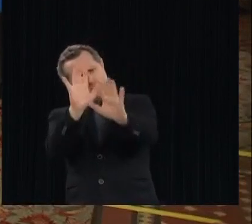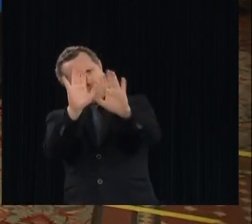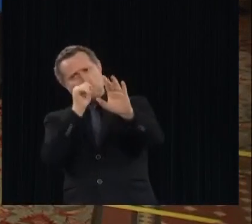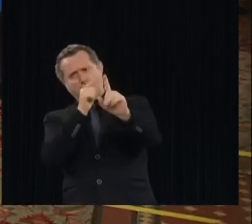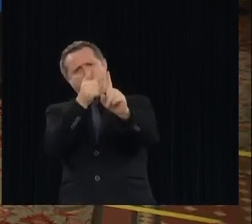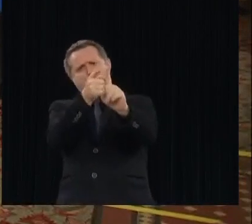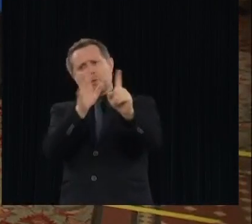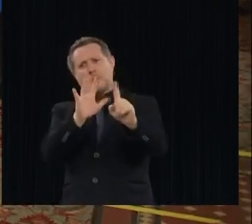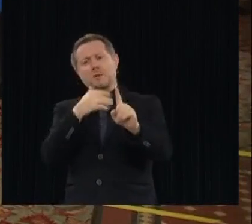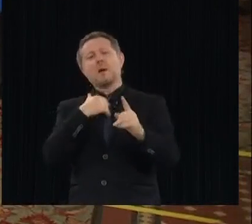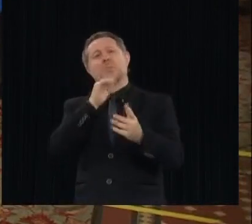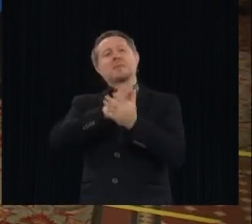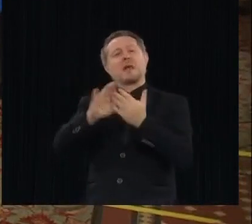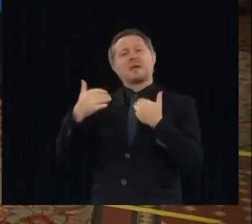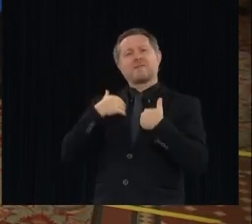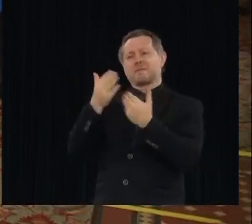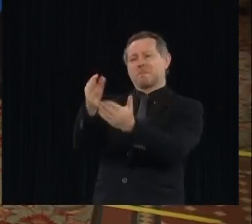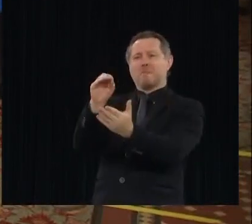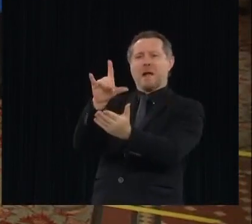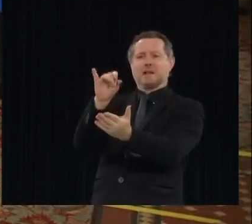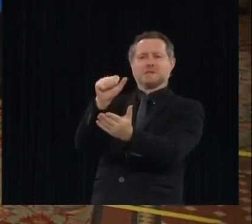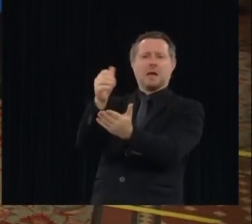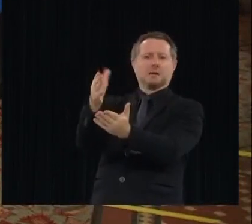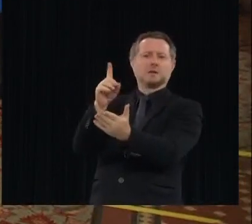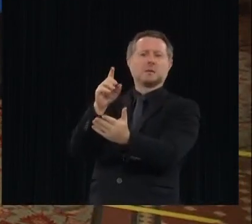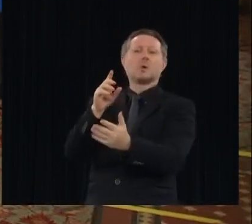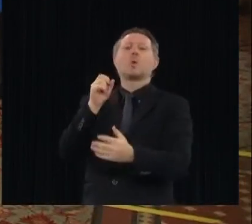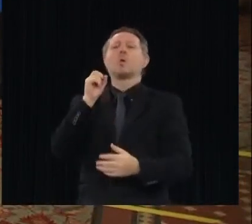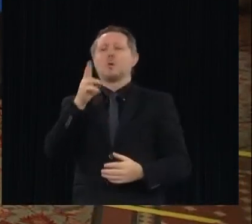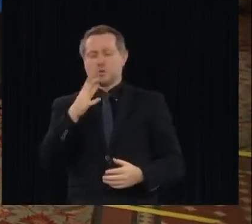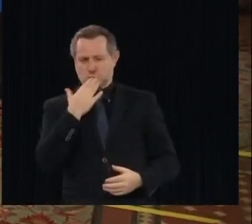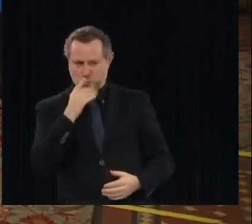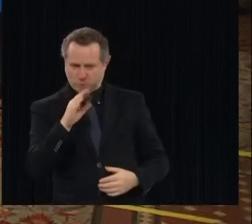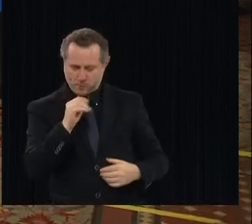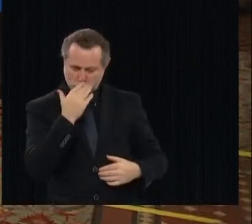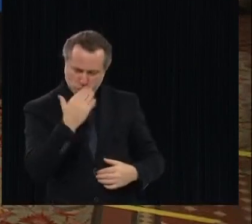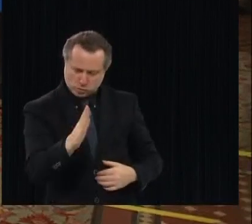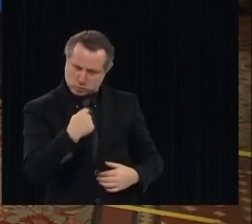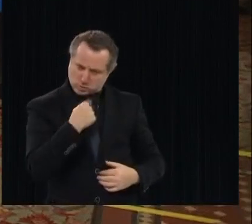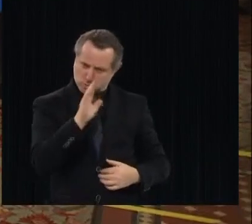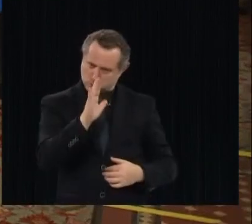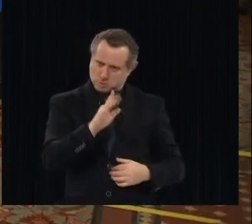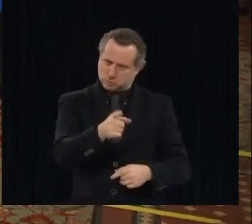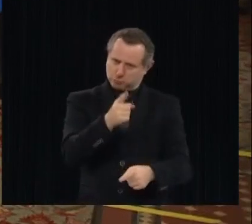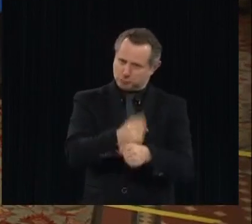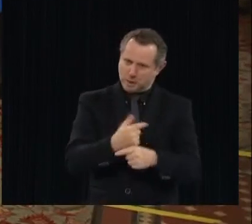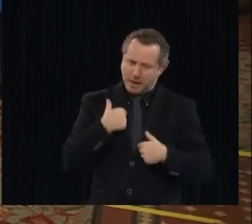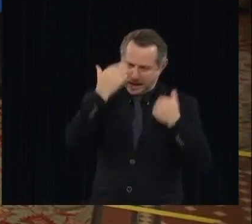IS THAT WHAT YOU IMPLY? I'LL SAY THAT'S A SPECIALTY.